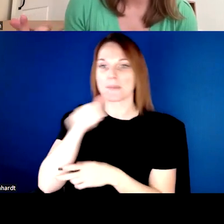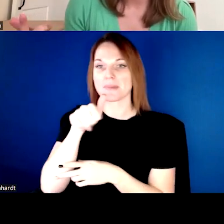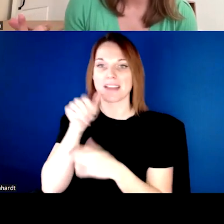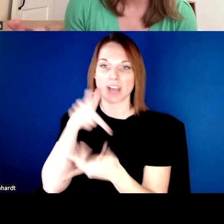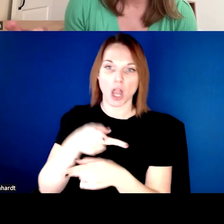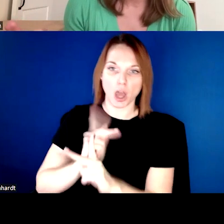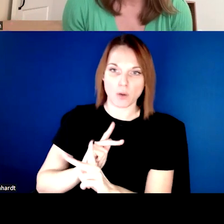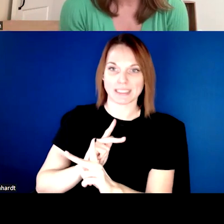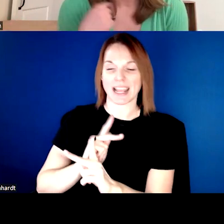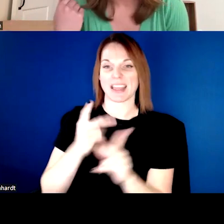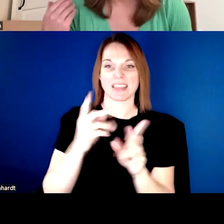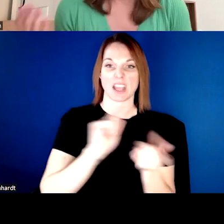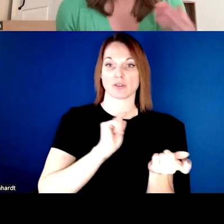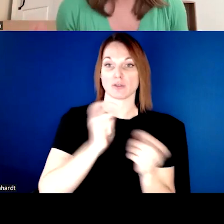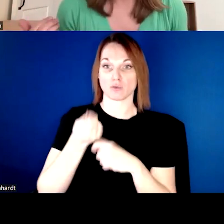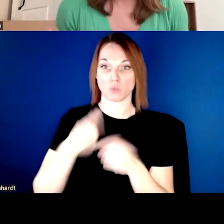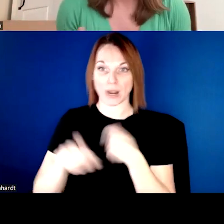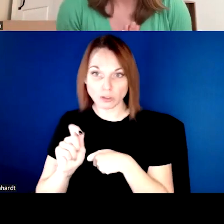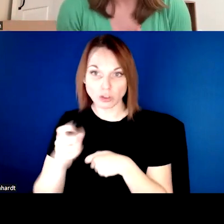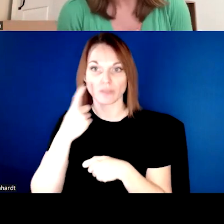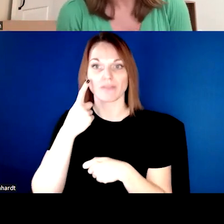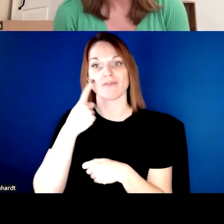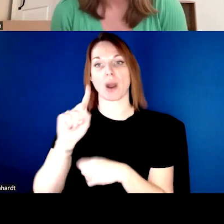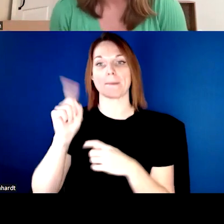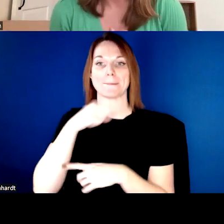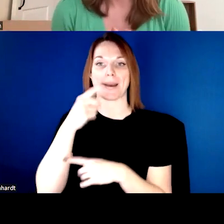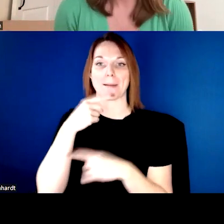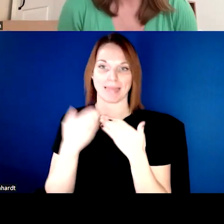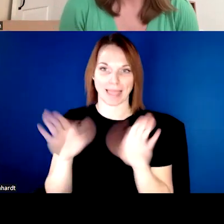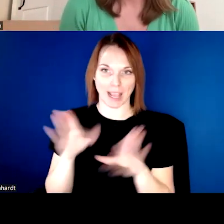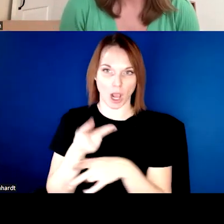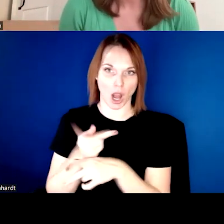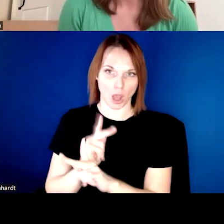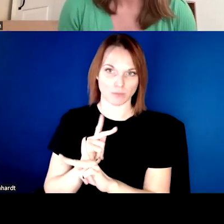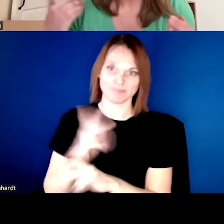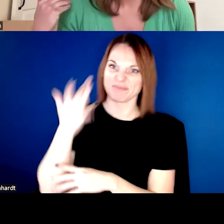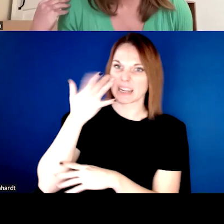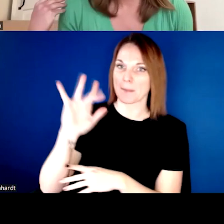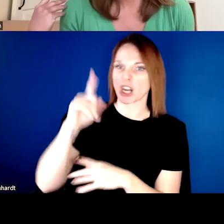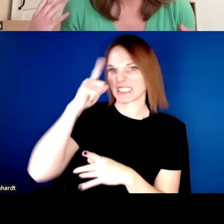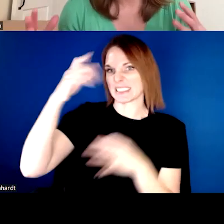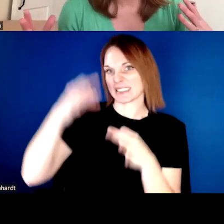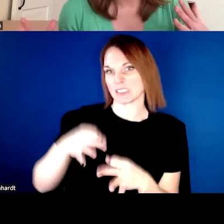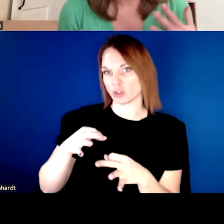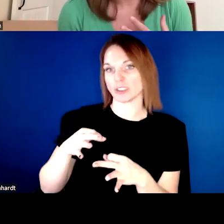loans right? So probably a smart decision, especially because of all of the extra